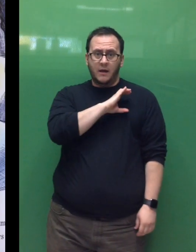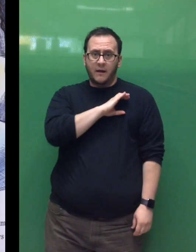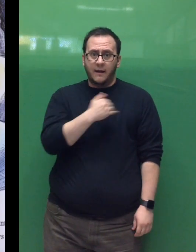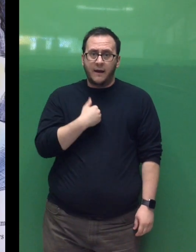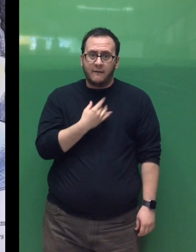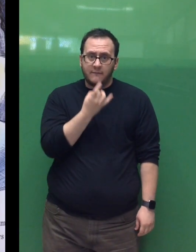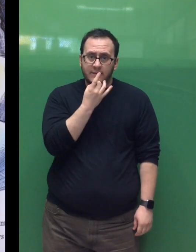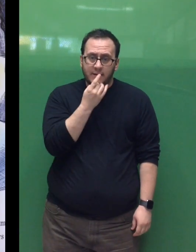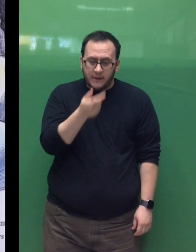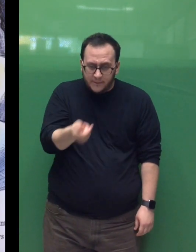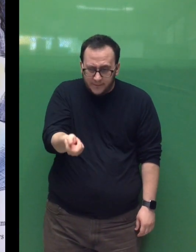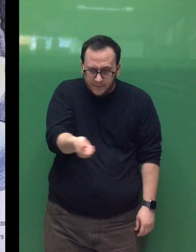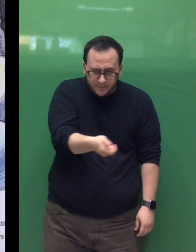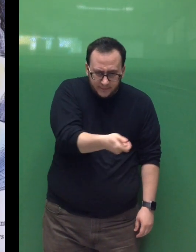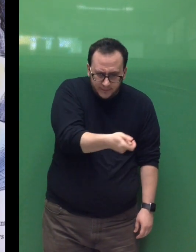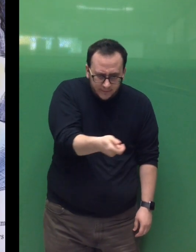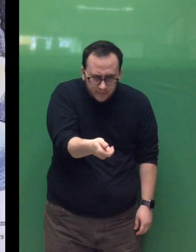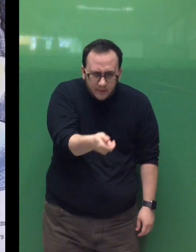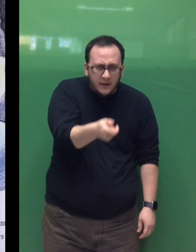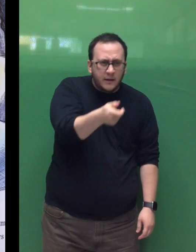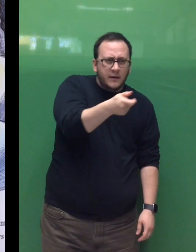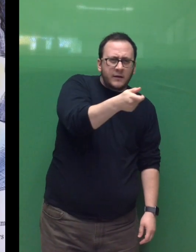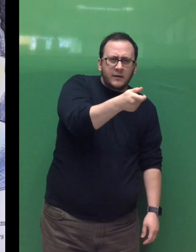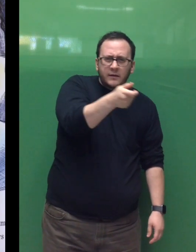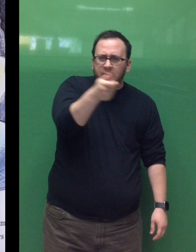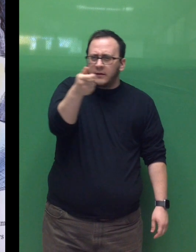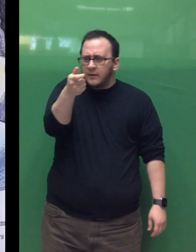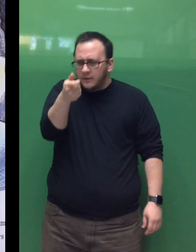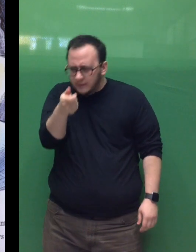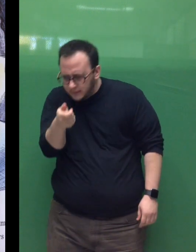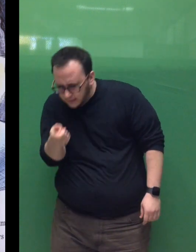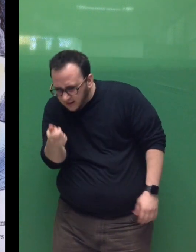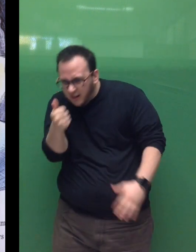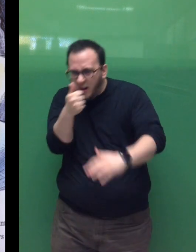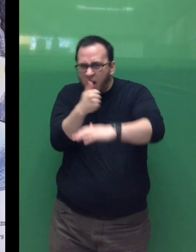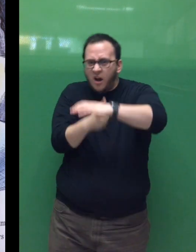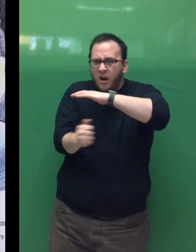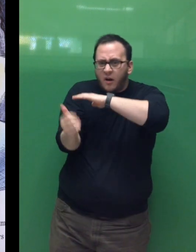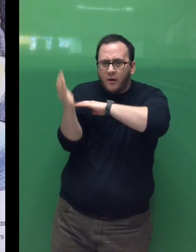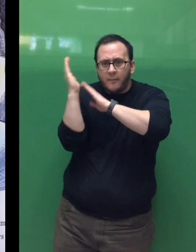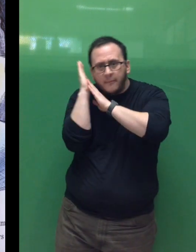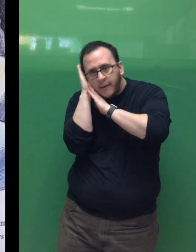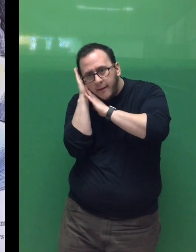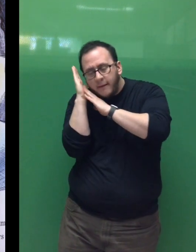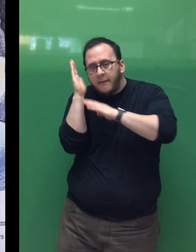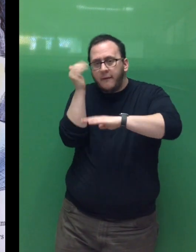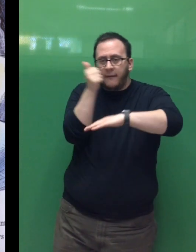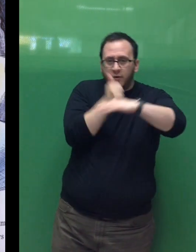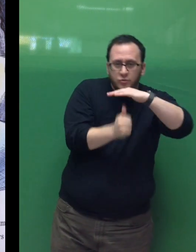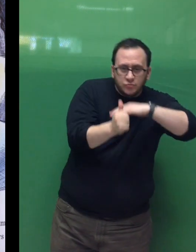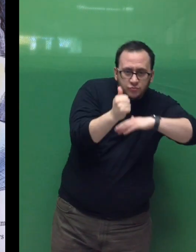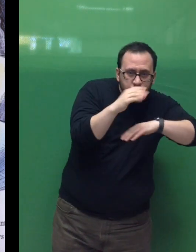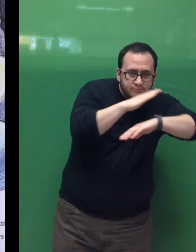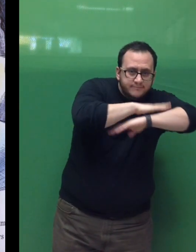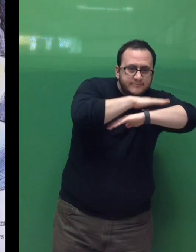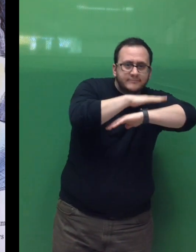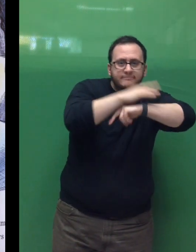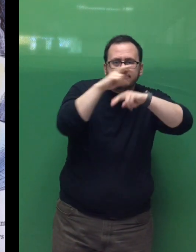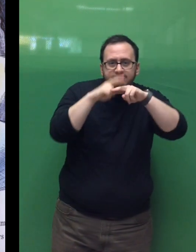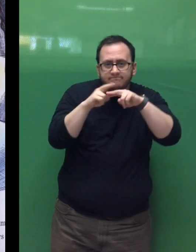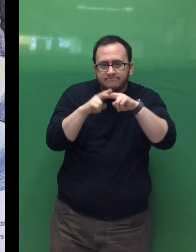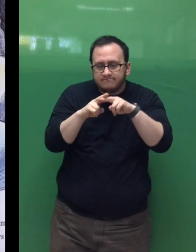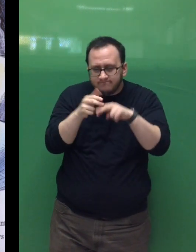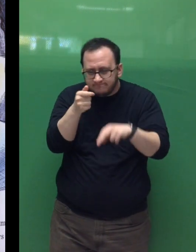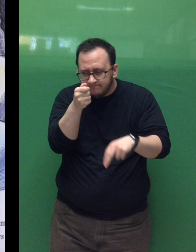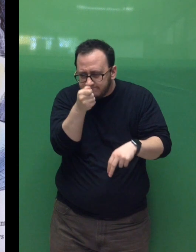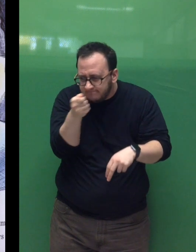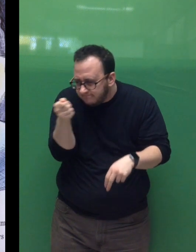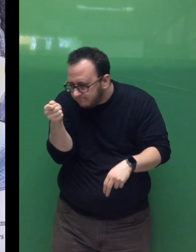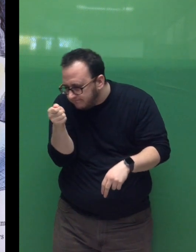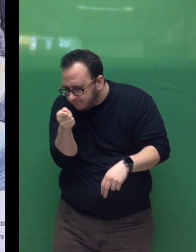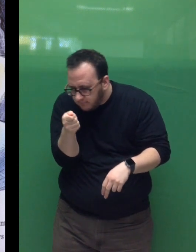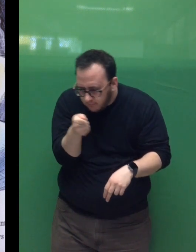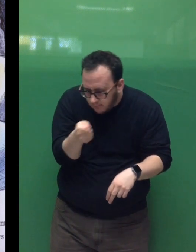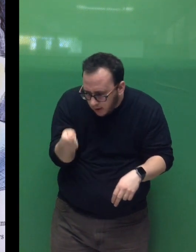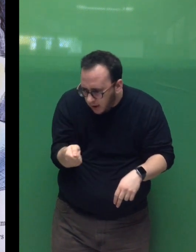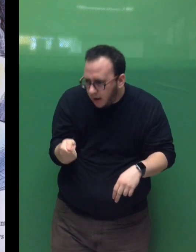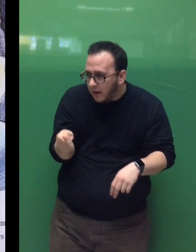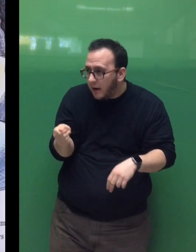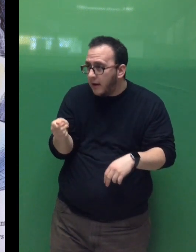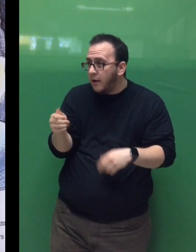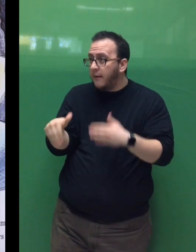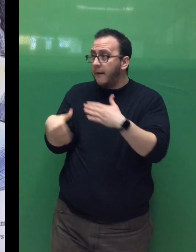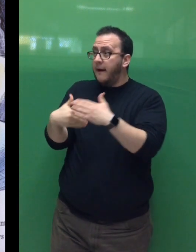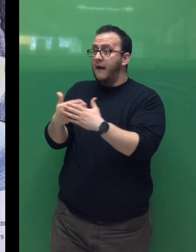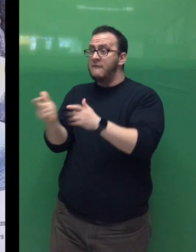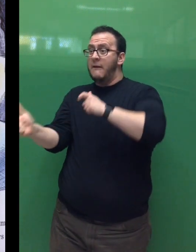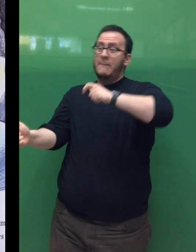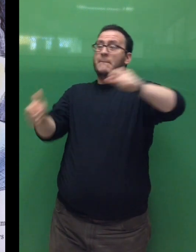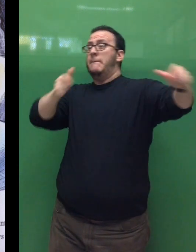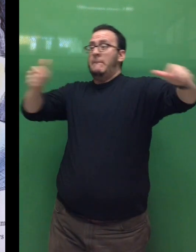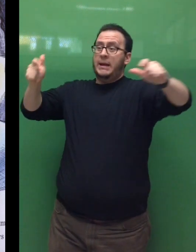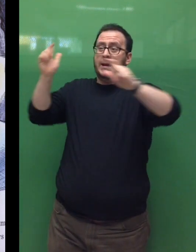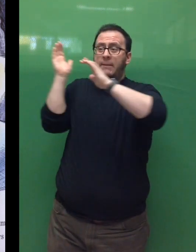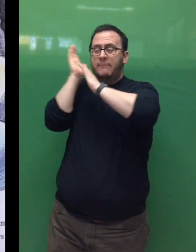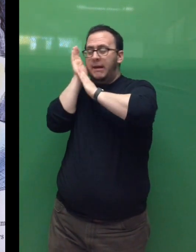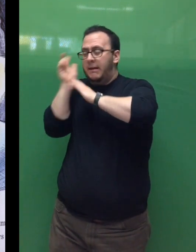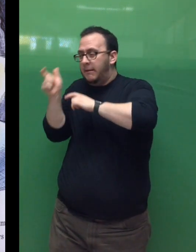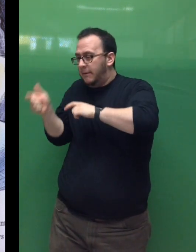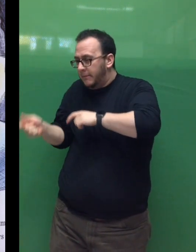He flashed his light over and under sofas and beds until he came to the biggest bed of all.